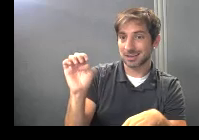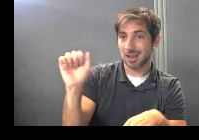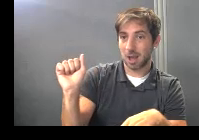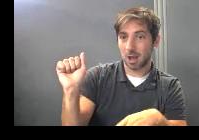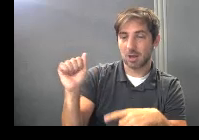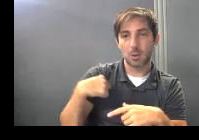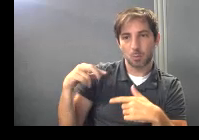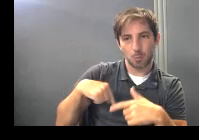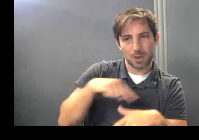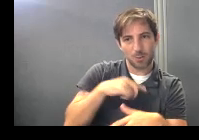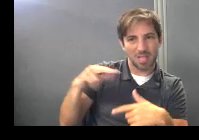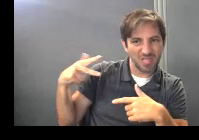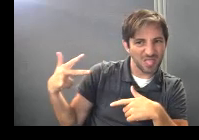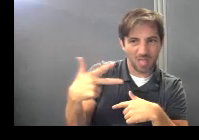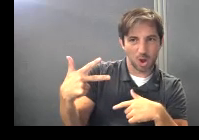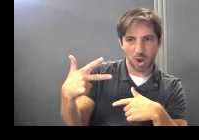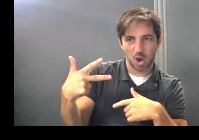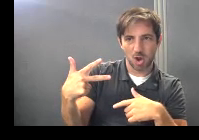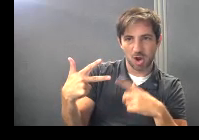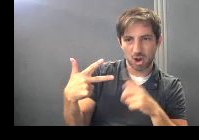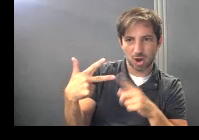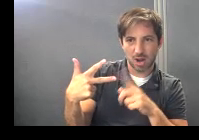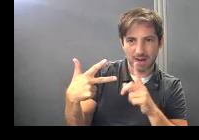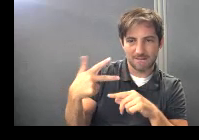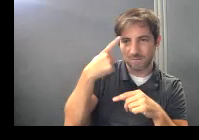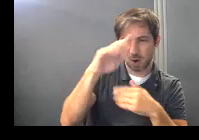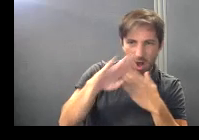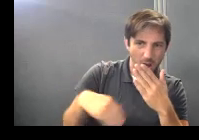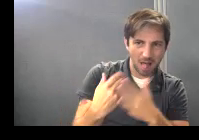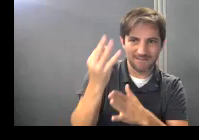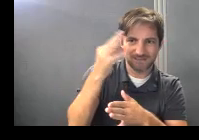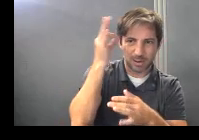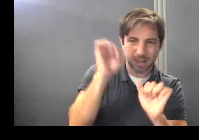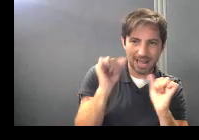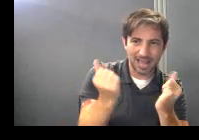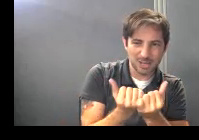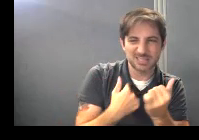REGULATIONS. I LIKE TO BRAG ON THAT A BIT.